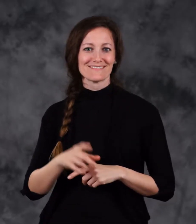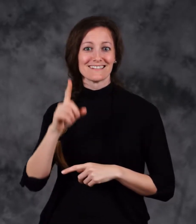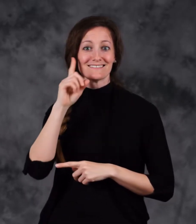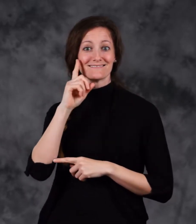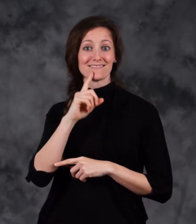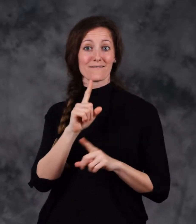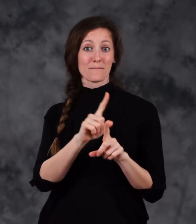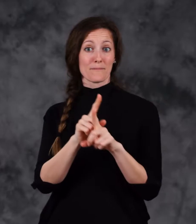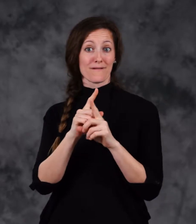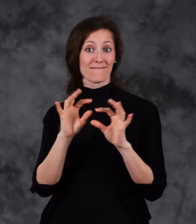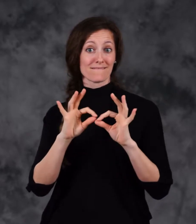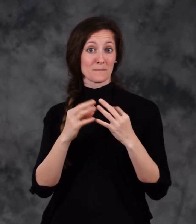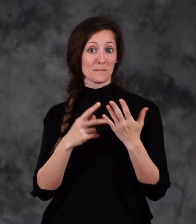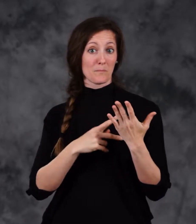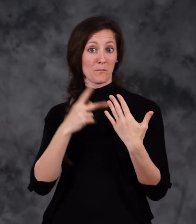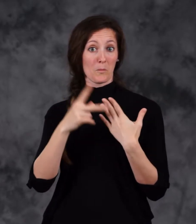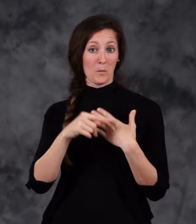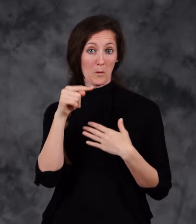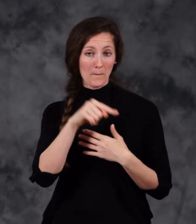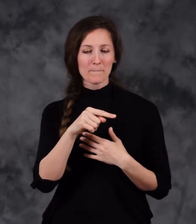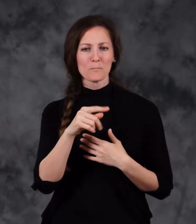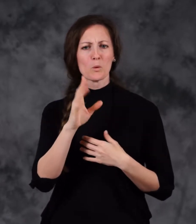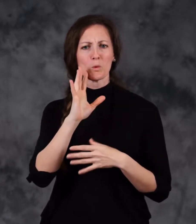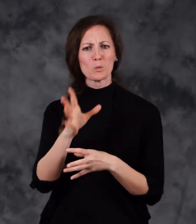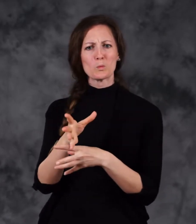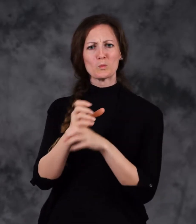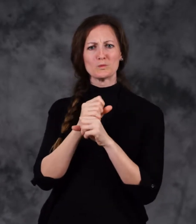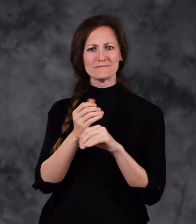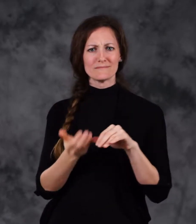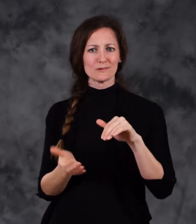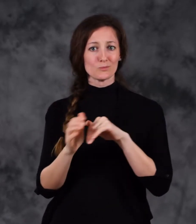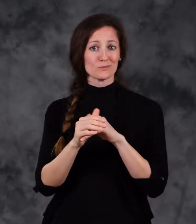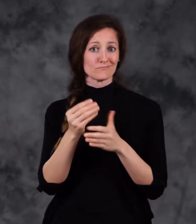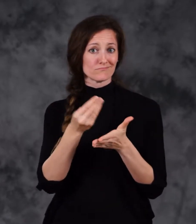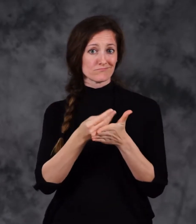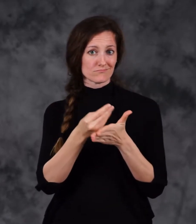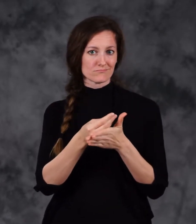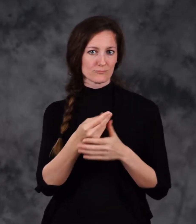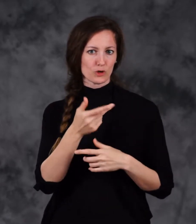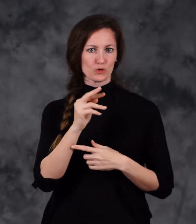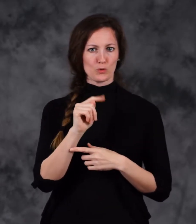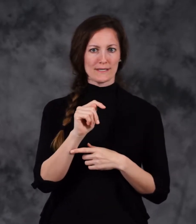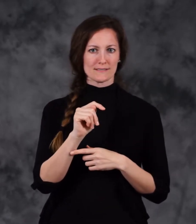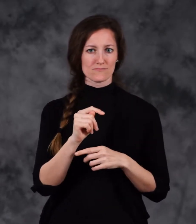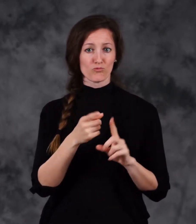The Deaf Mentor Family Program will receive an increase in grant funding